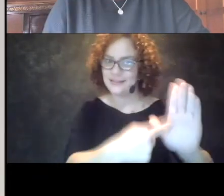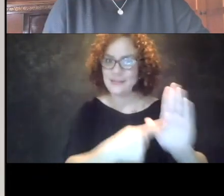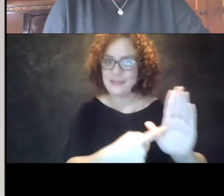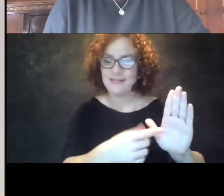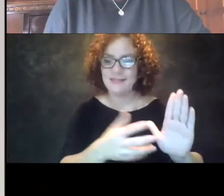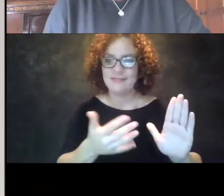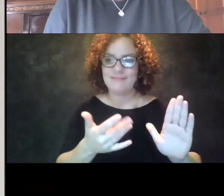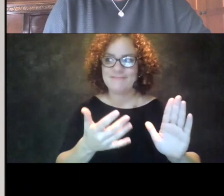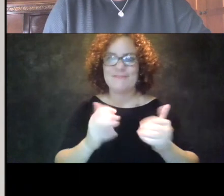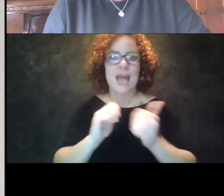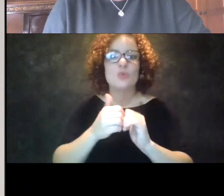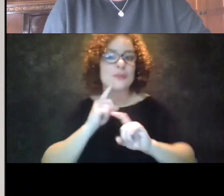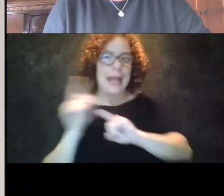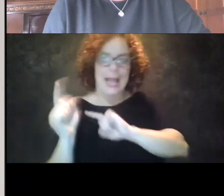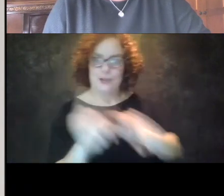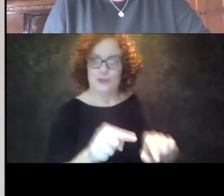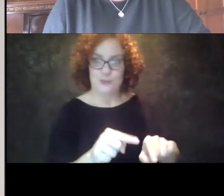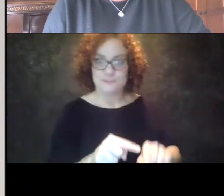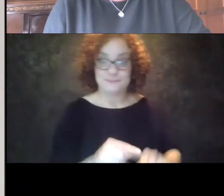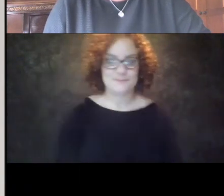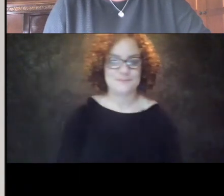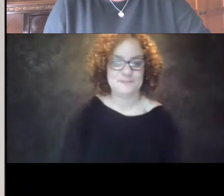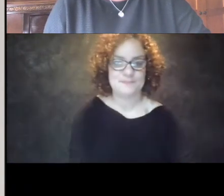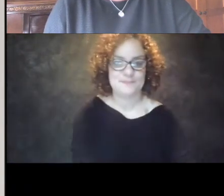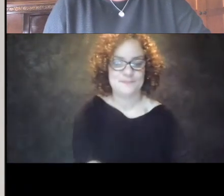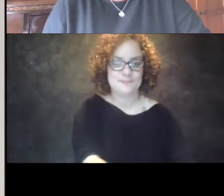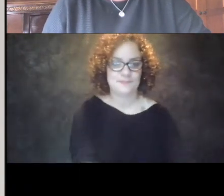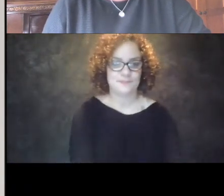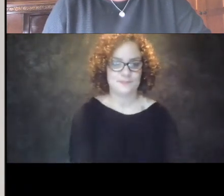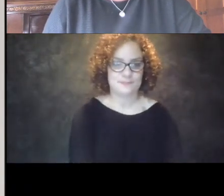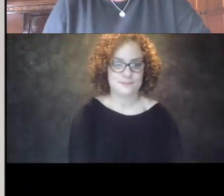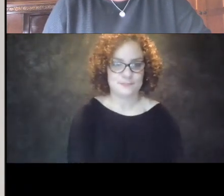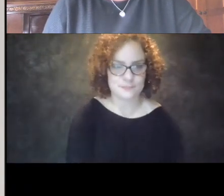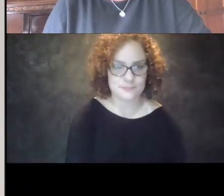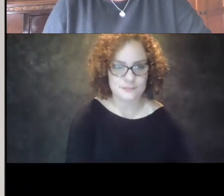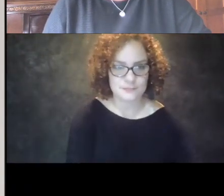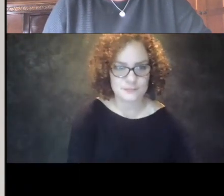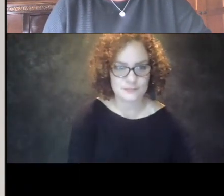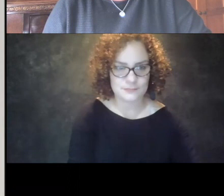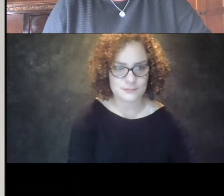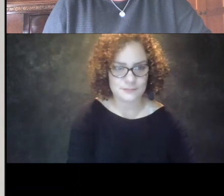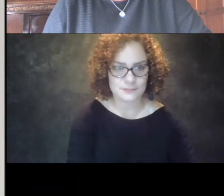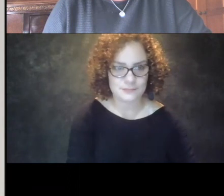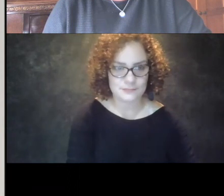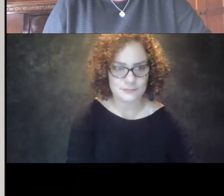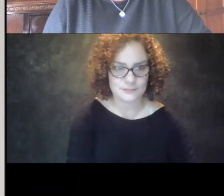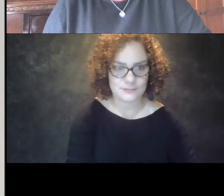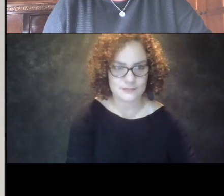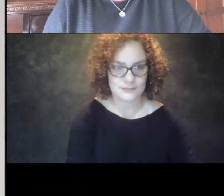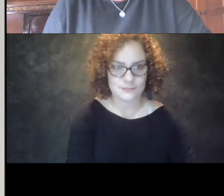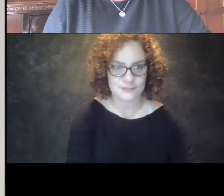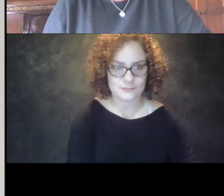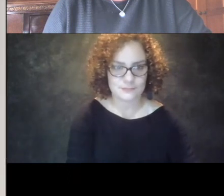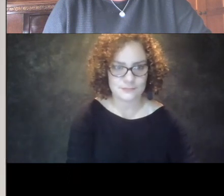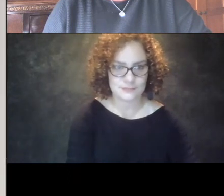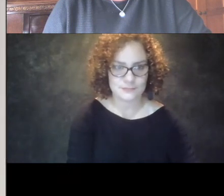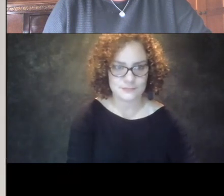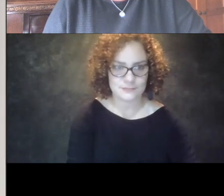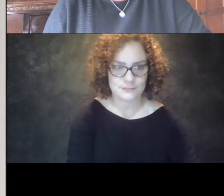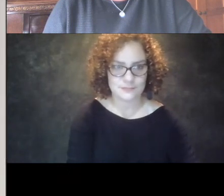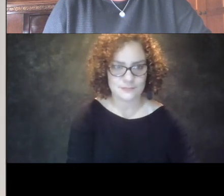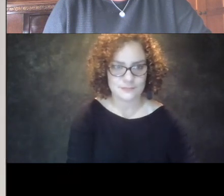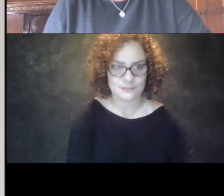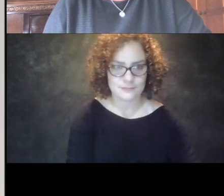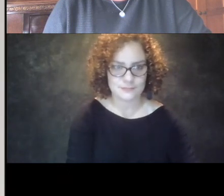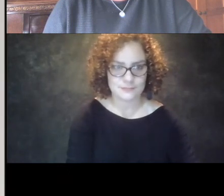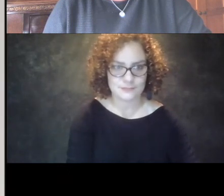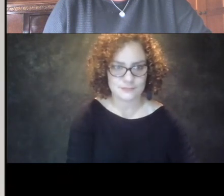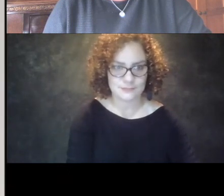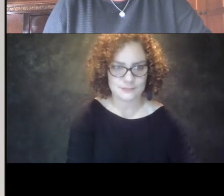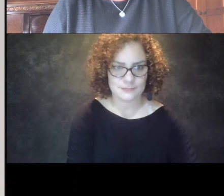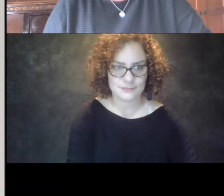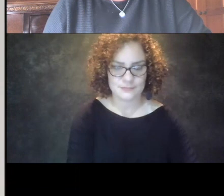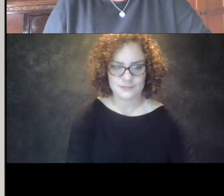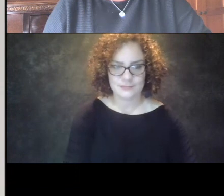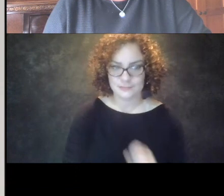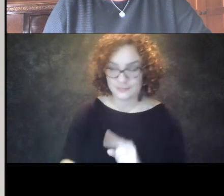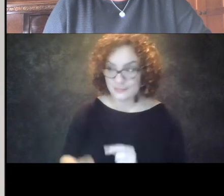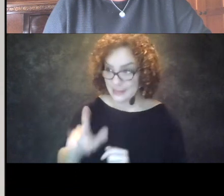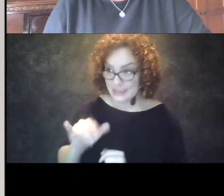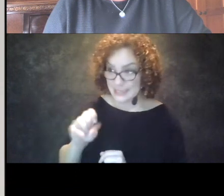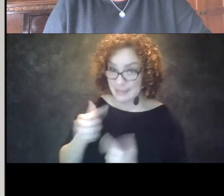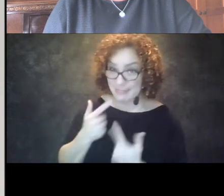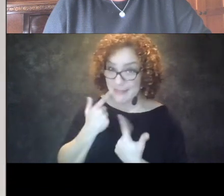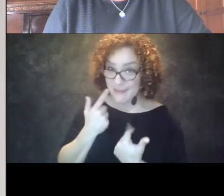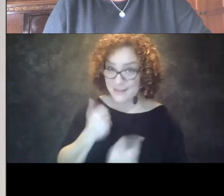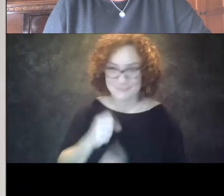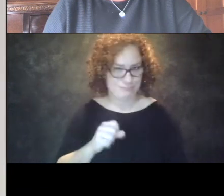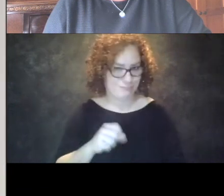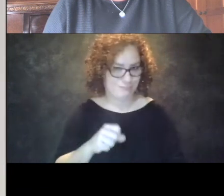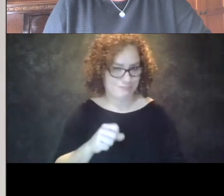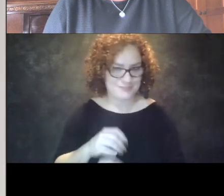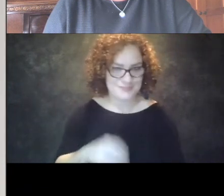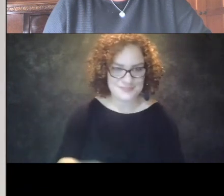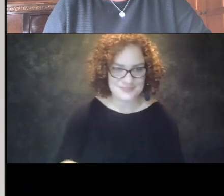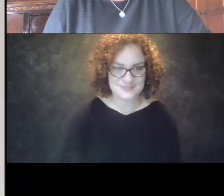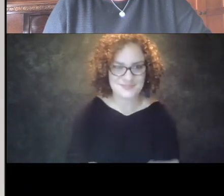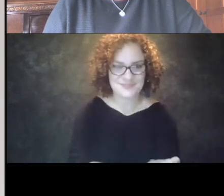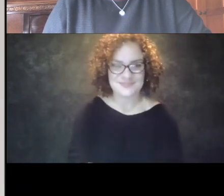to answer those kinds of questions.